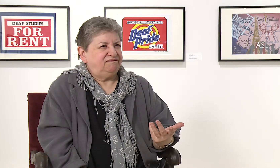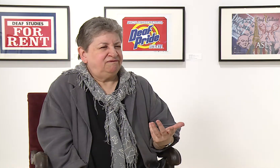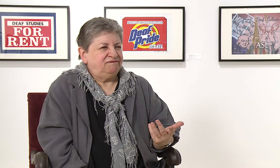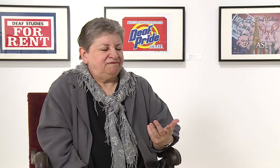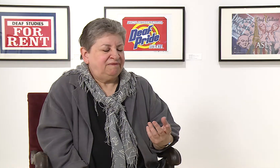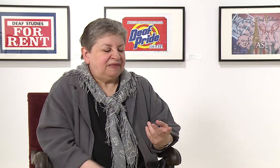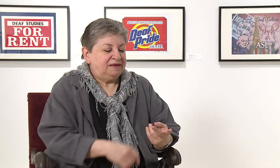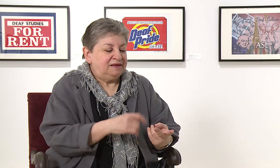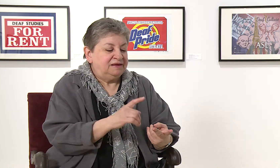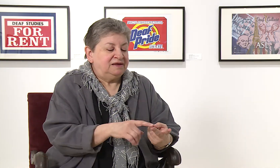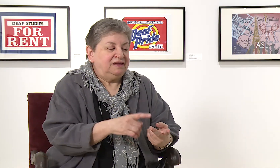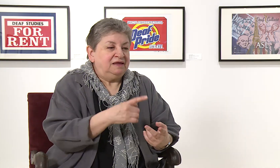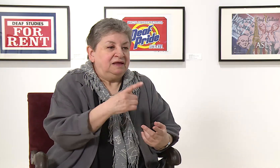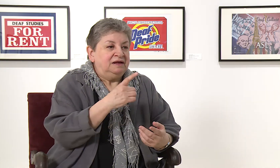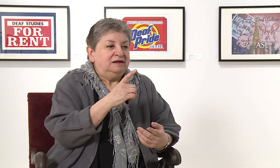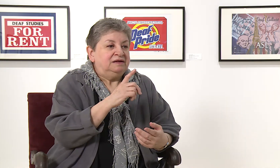I couldn't believe he said that.